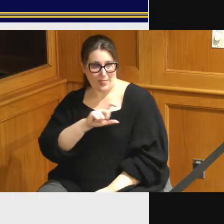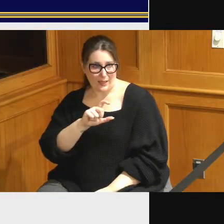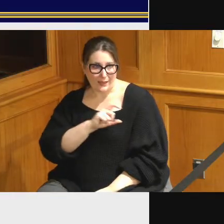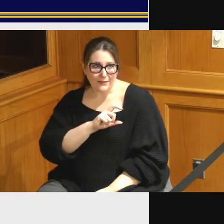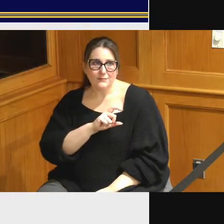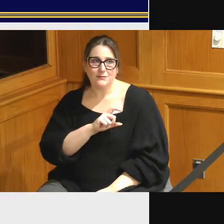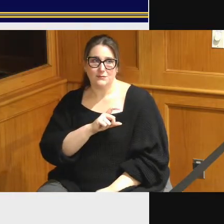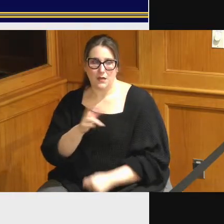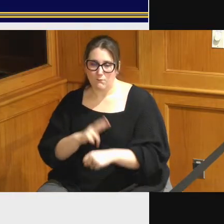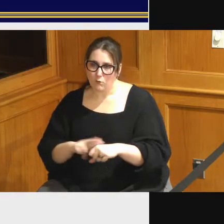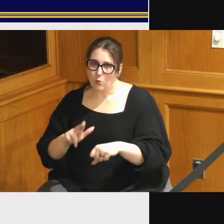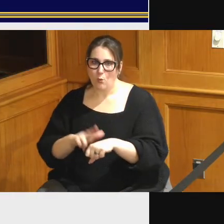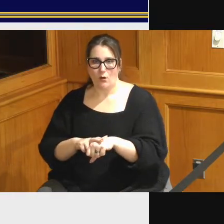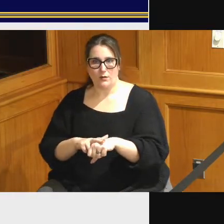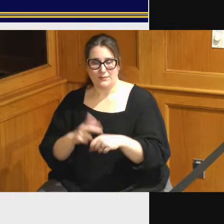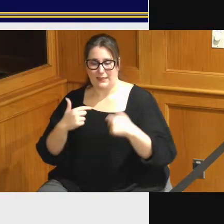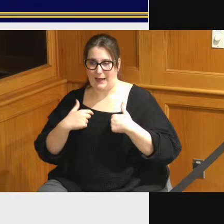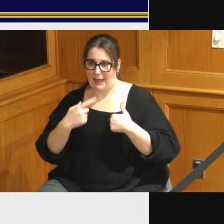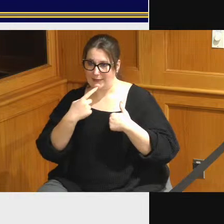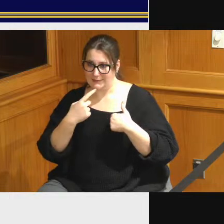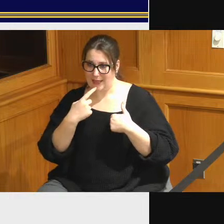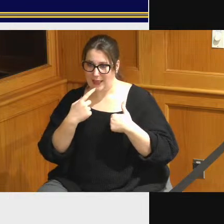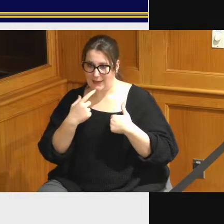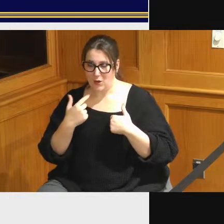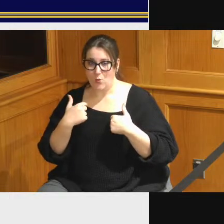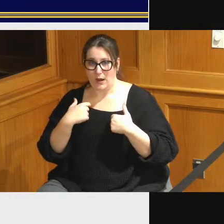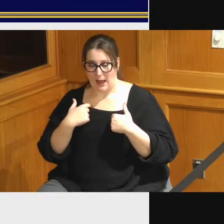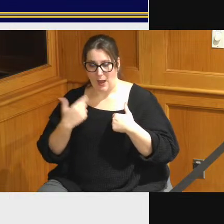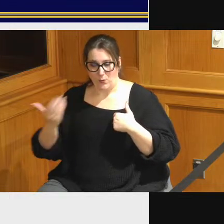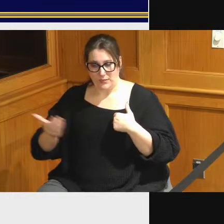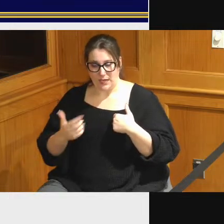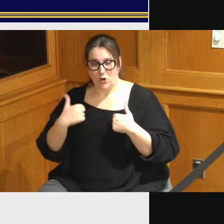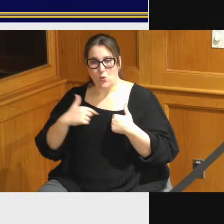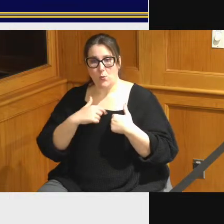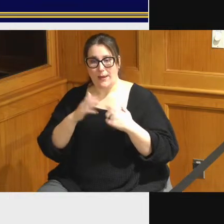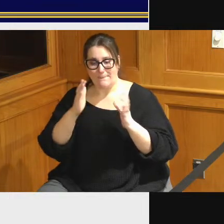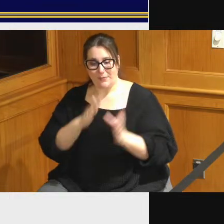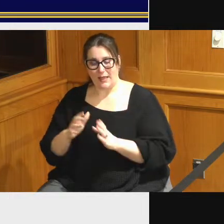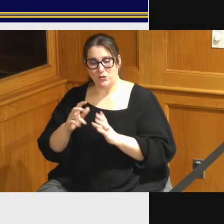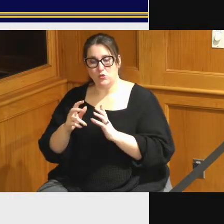I've always said and I said when I came on, we were going to change our staffing model and we